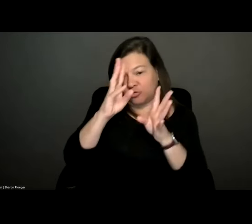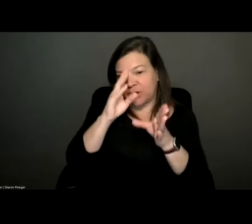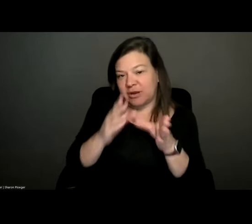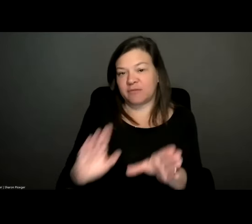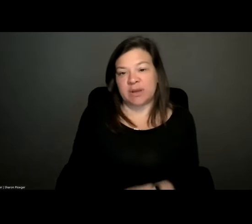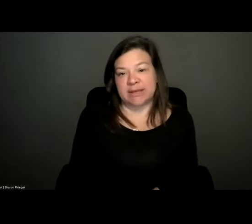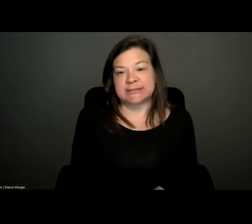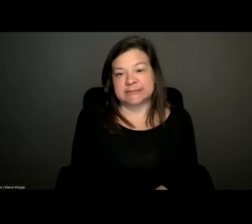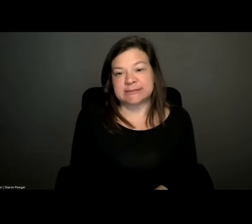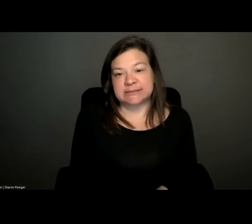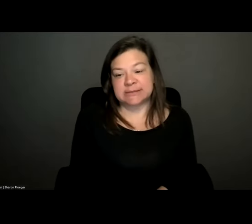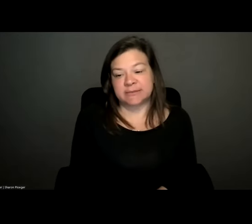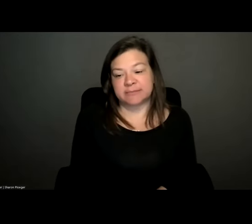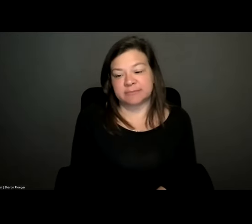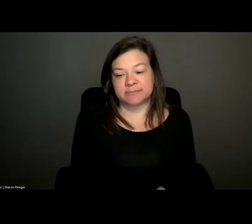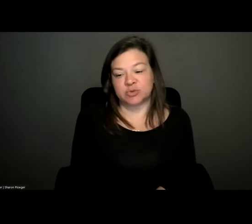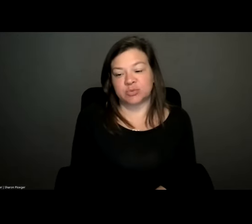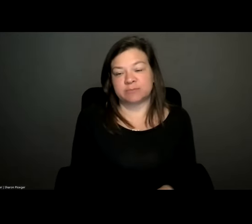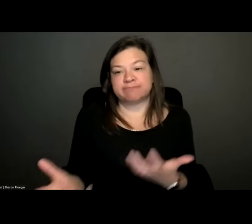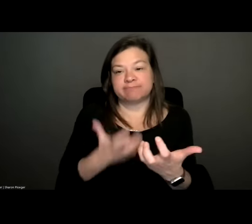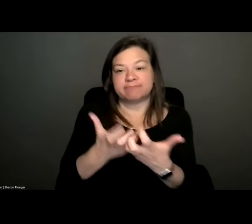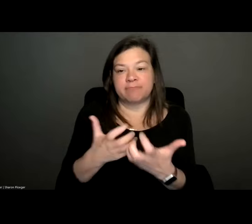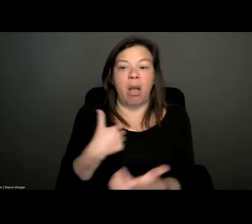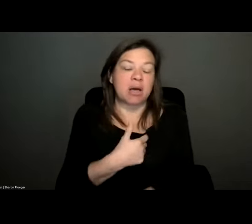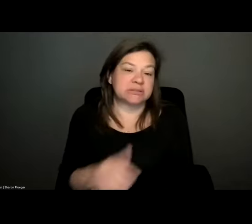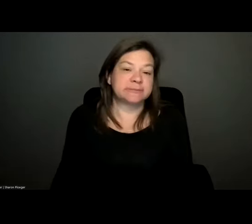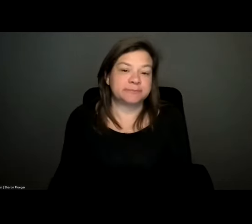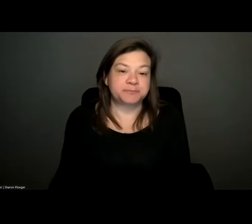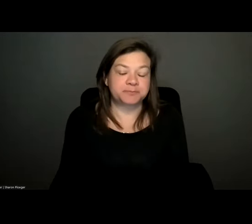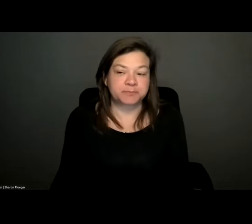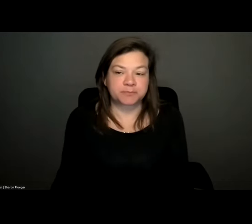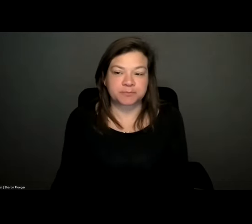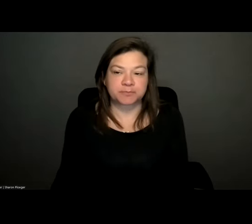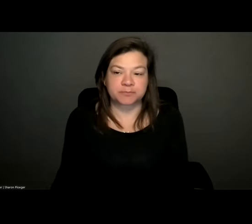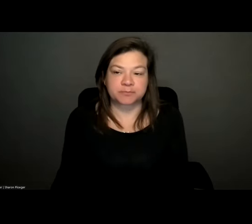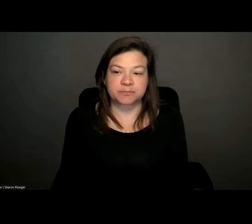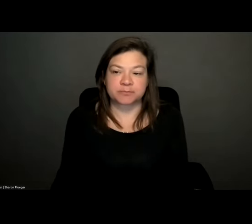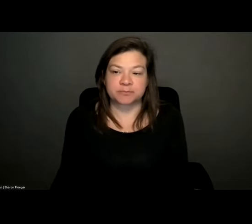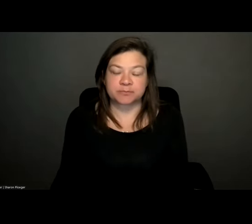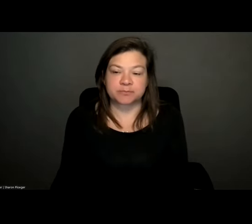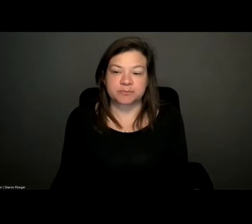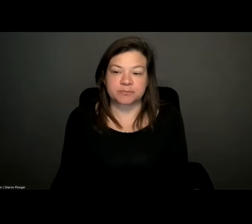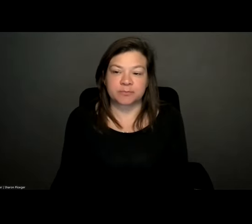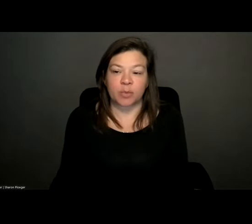to accommodate us. And I think, you know, one of the memories that has stayed with me the longest is